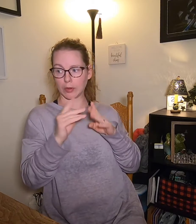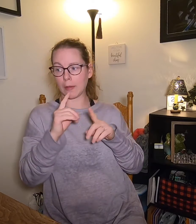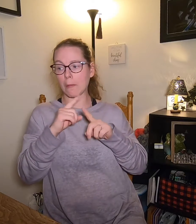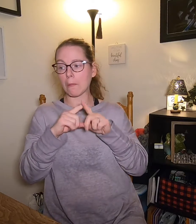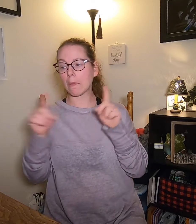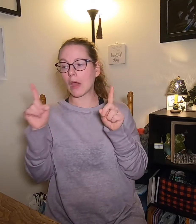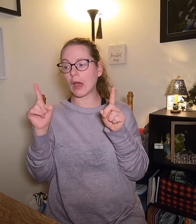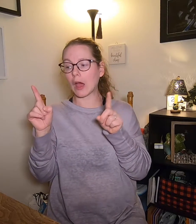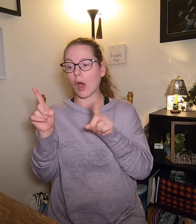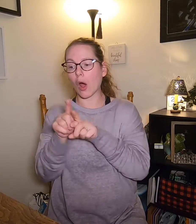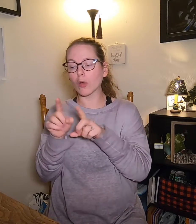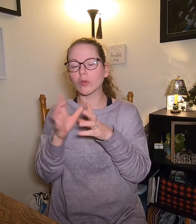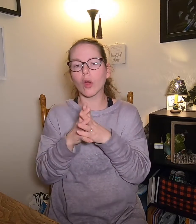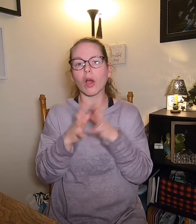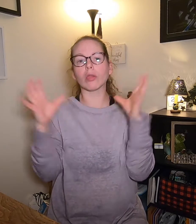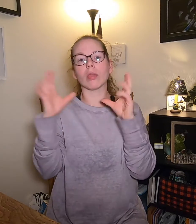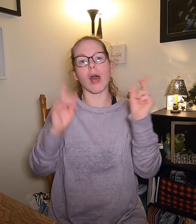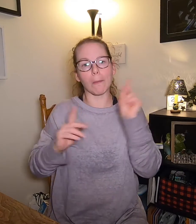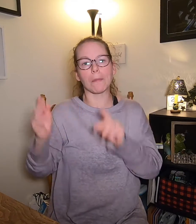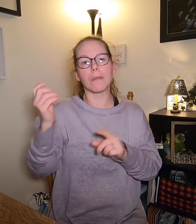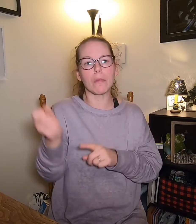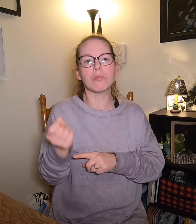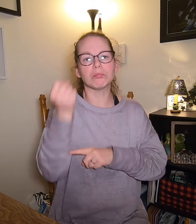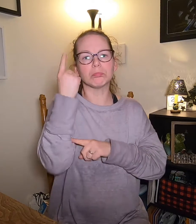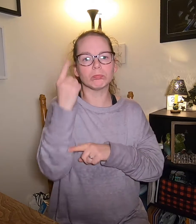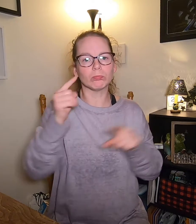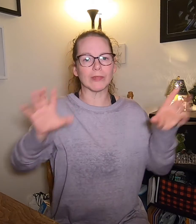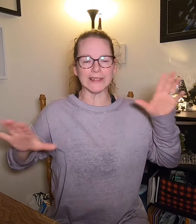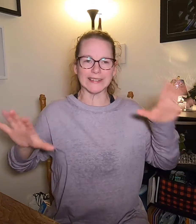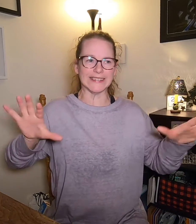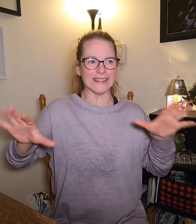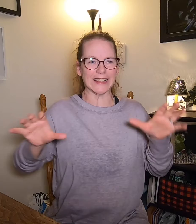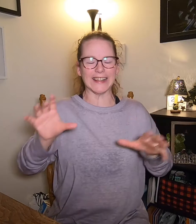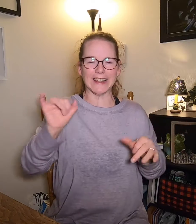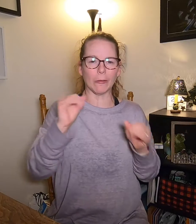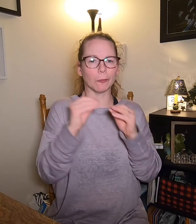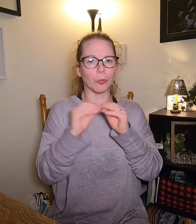but yet there's a lot of people out there that understands our . eeehhh... It's more 50/50